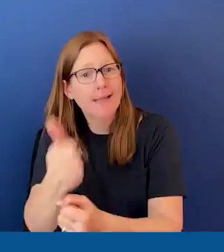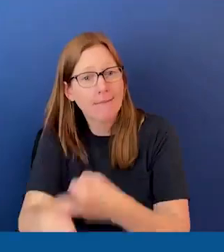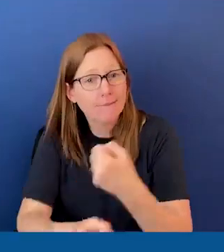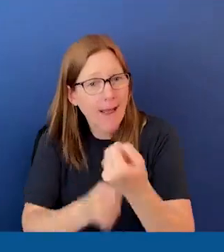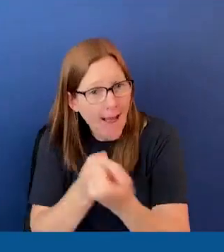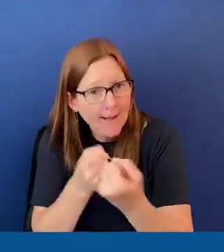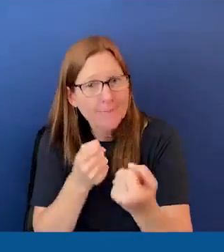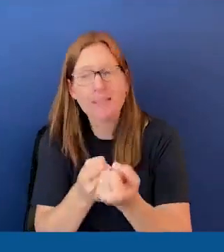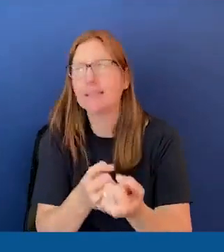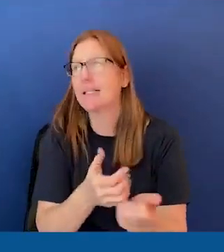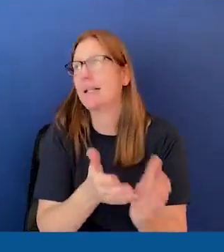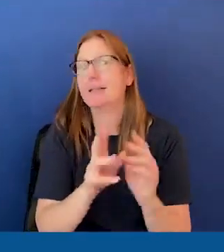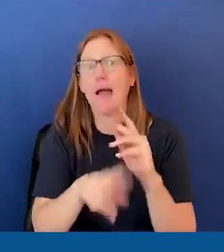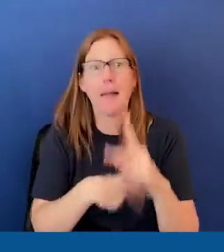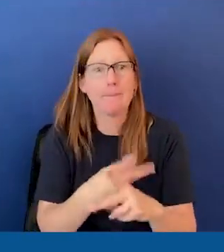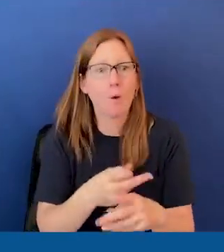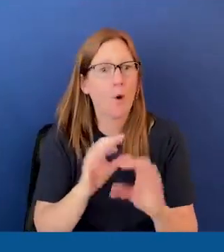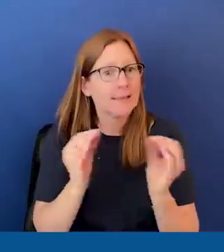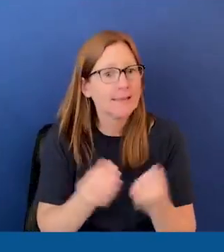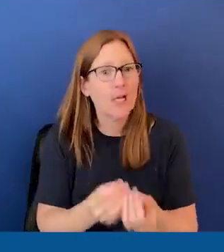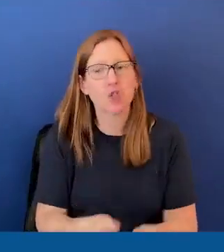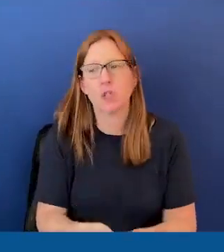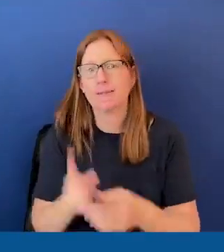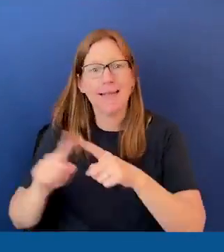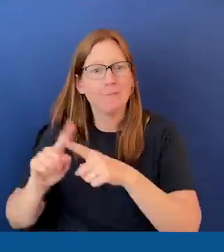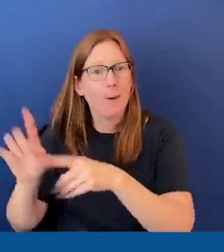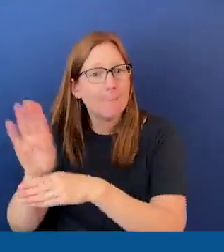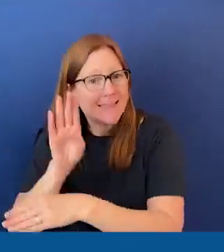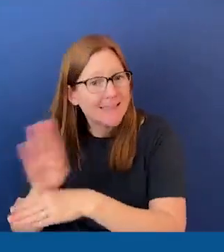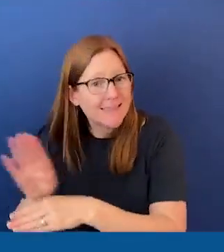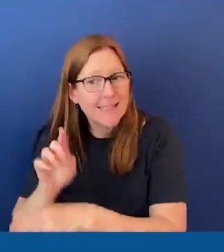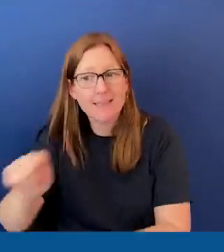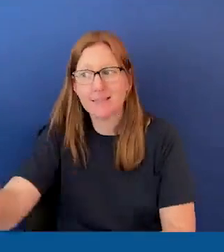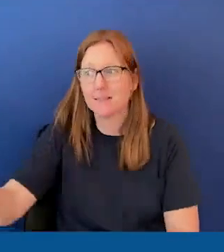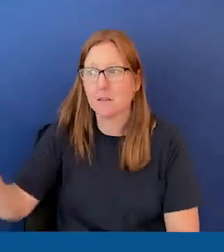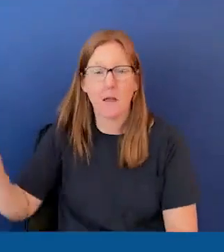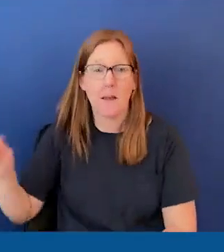They may be businesses that might not even be connected to this work,